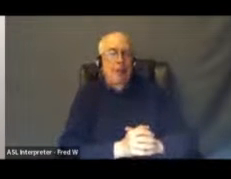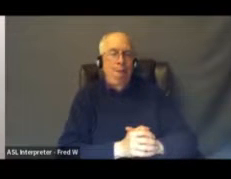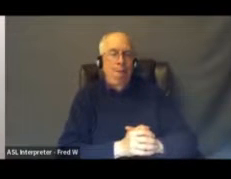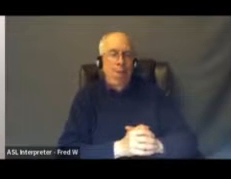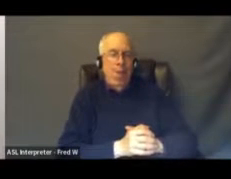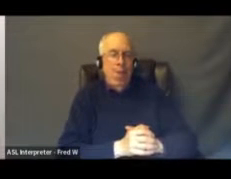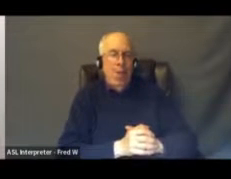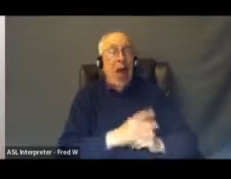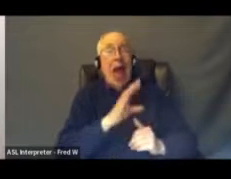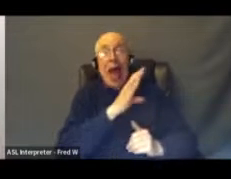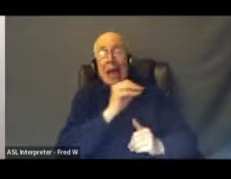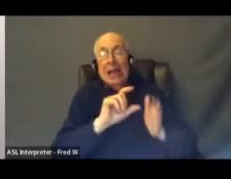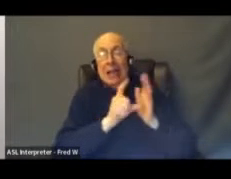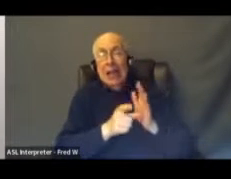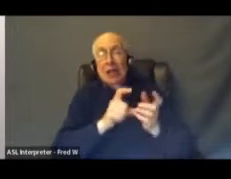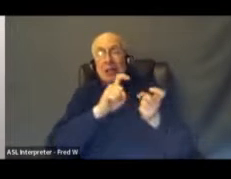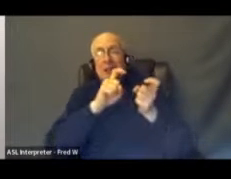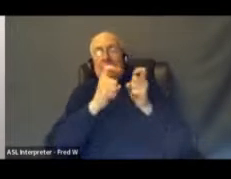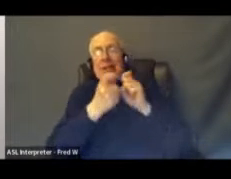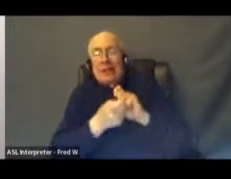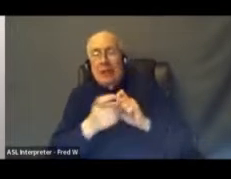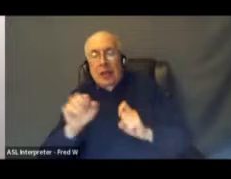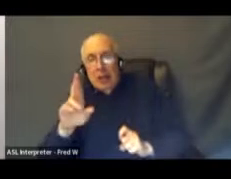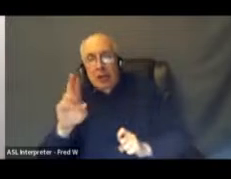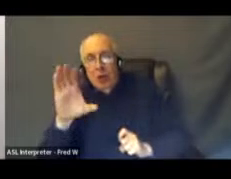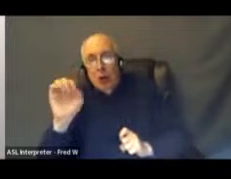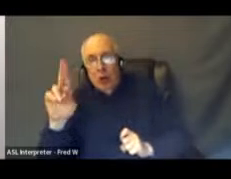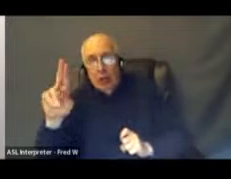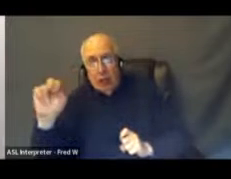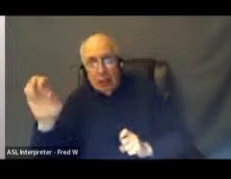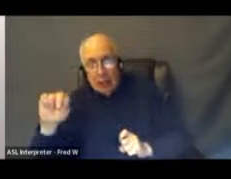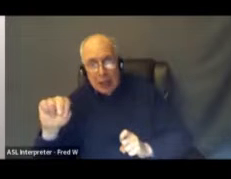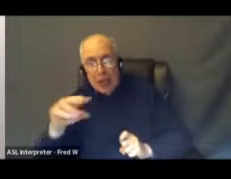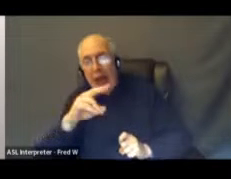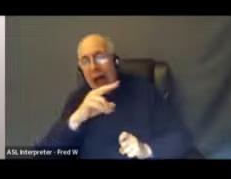revised and developed by Dr. Corrigan and a larger supportive group of individuals including